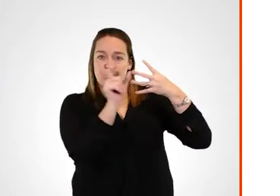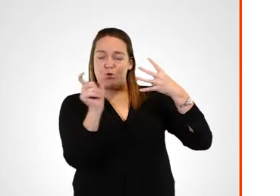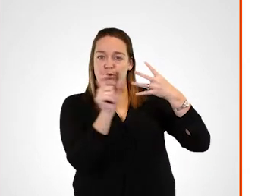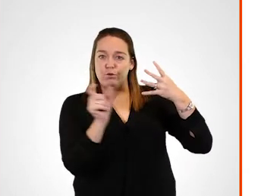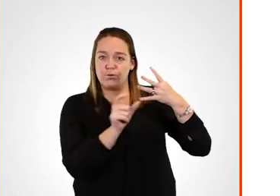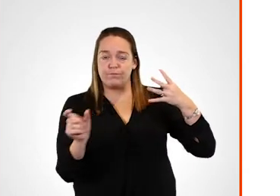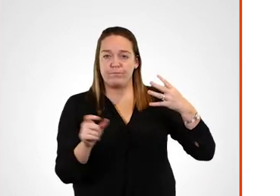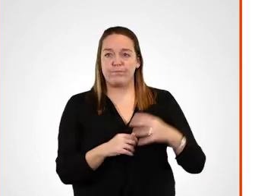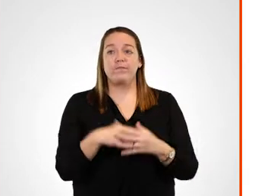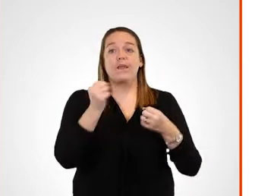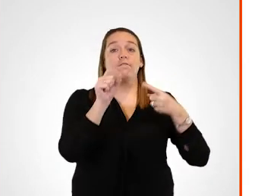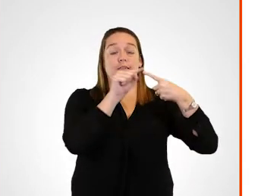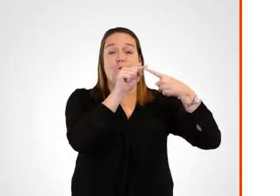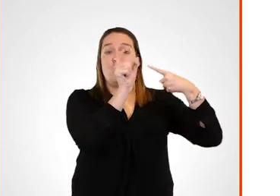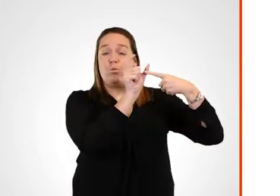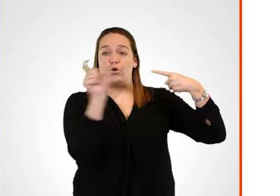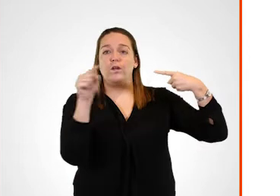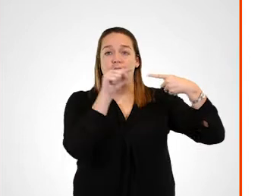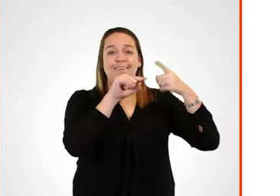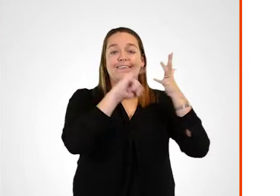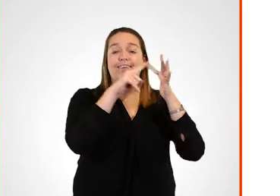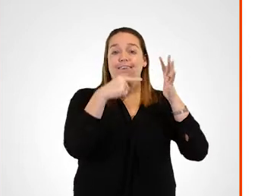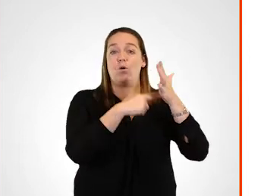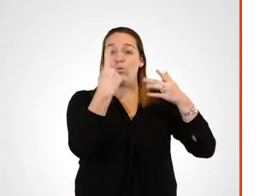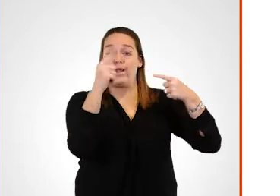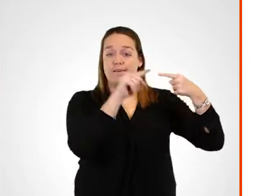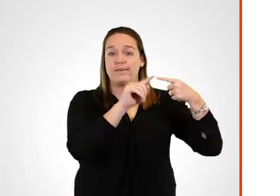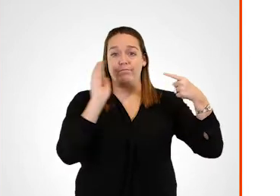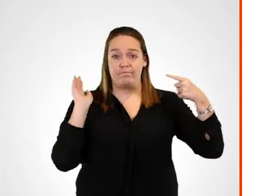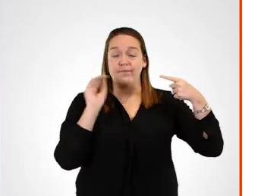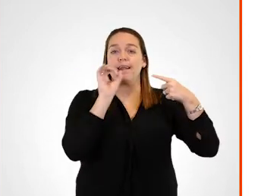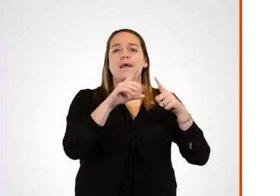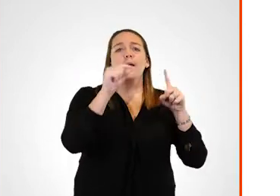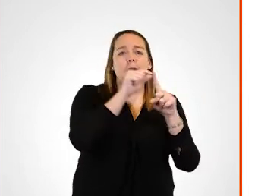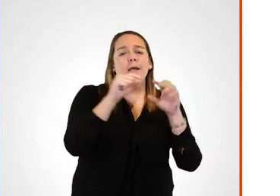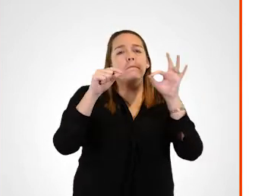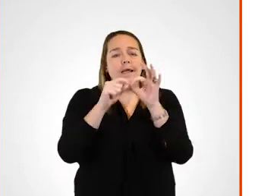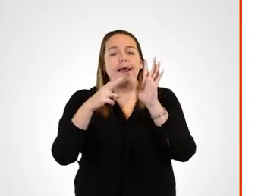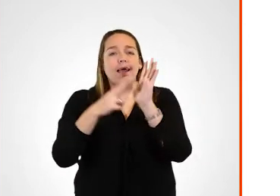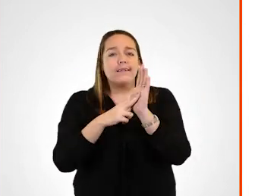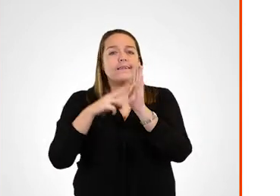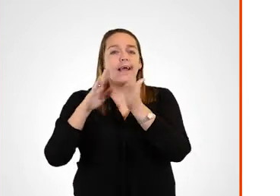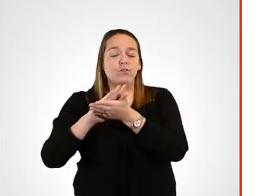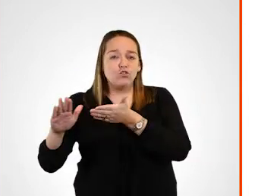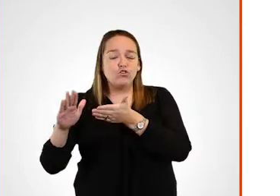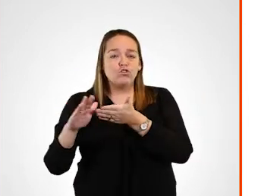We had words that we called set one - they all began with "p", "b", "n", "h",